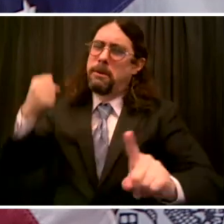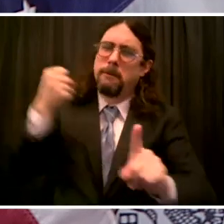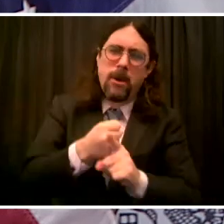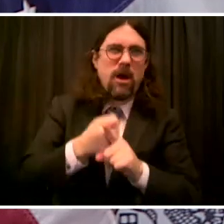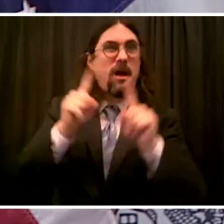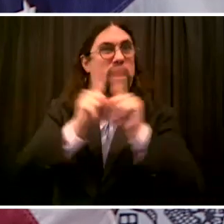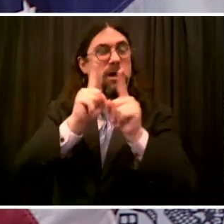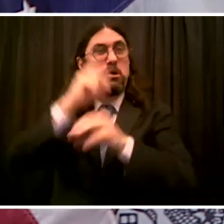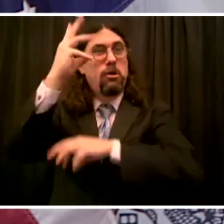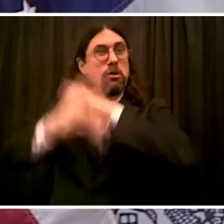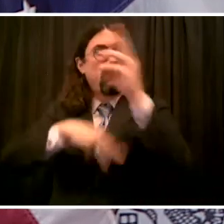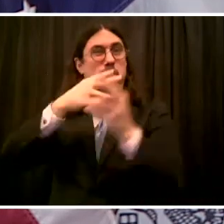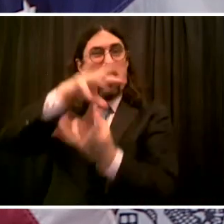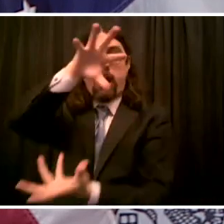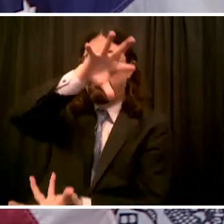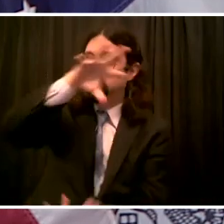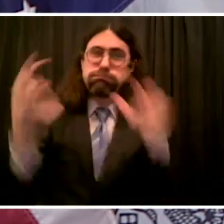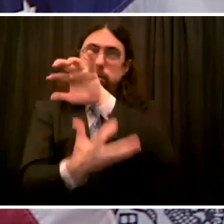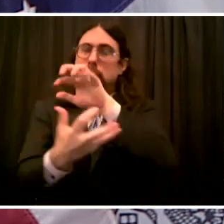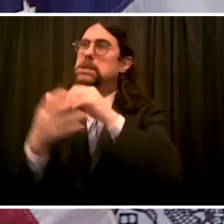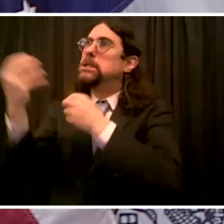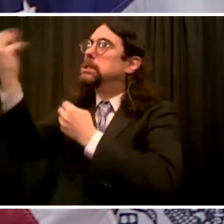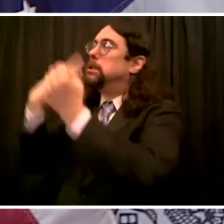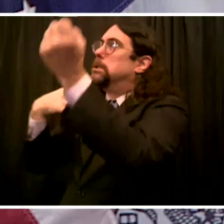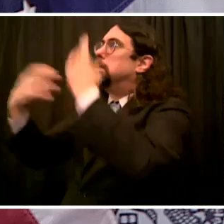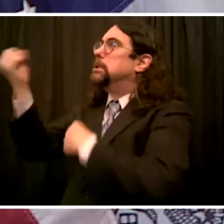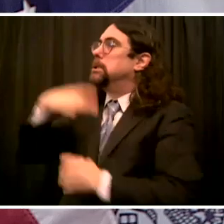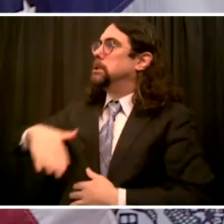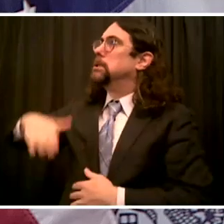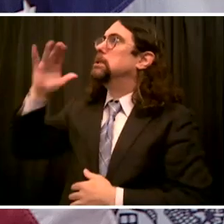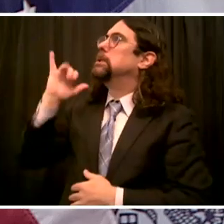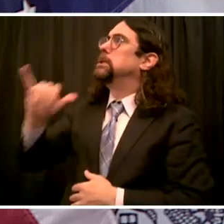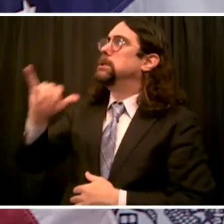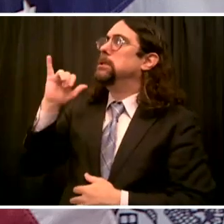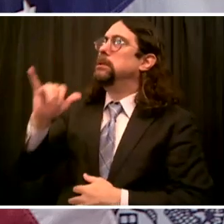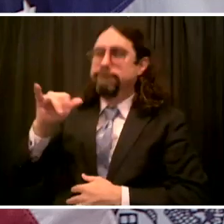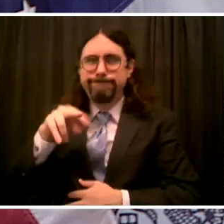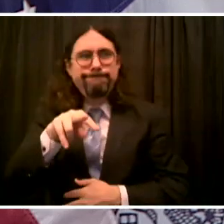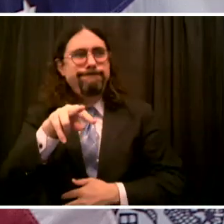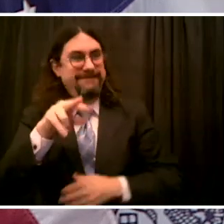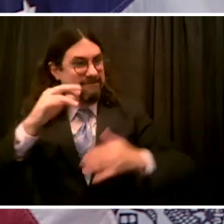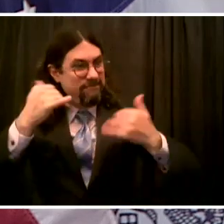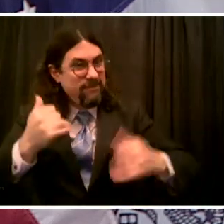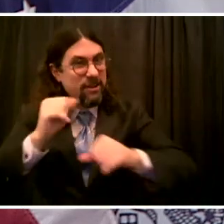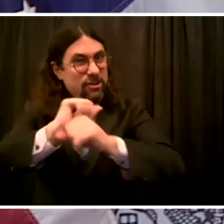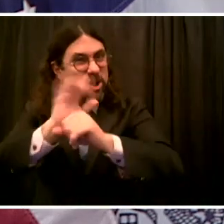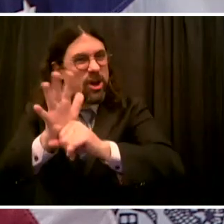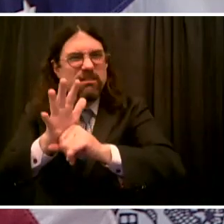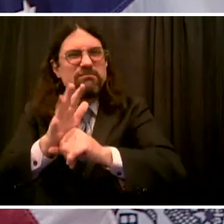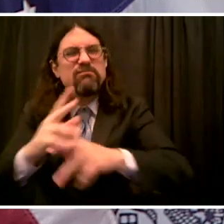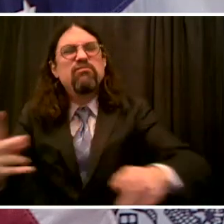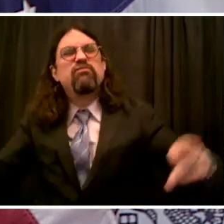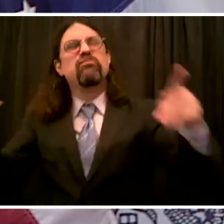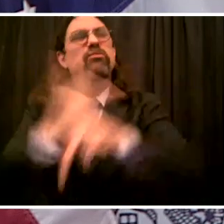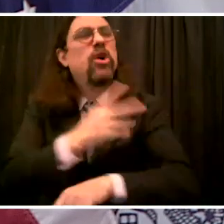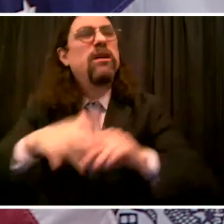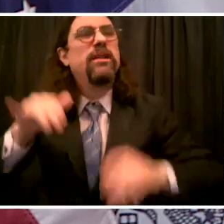GREAT DEPRESSION, SOME OF WHAT WE'RE SEEING NOW IS EVEN WORSE. WHERE THE HIT THAT PEOPLE HAVE TAKEN WAS EVEN